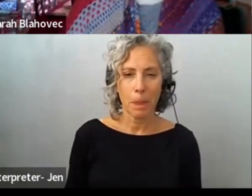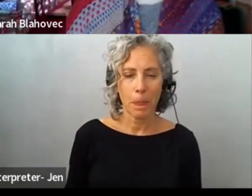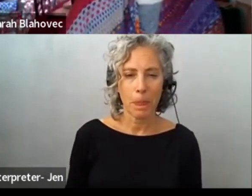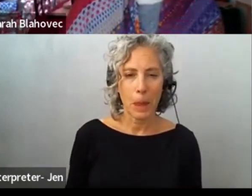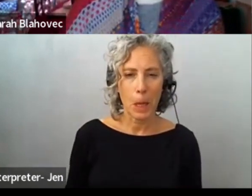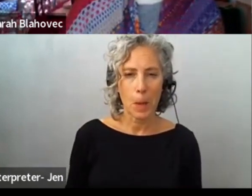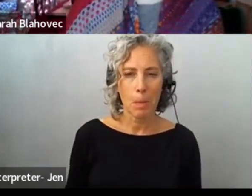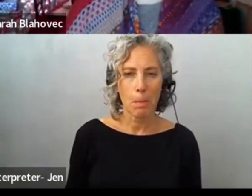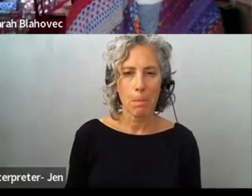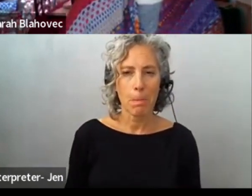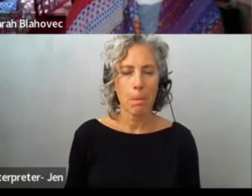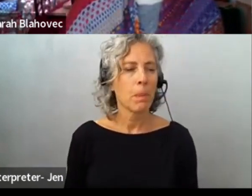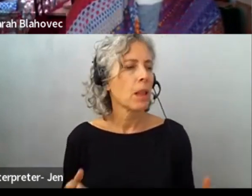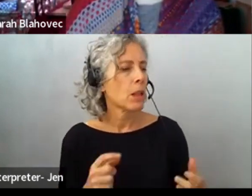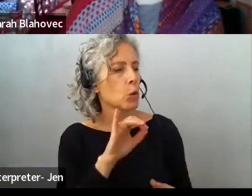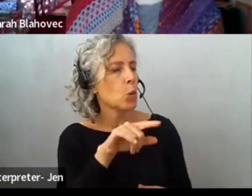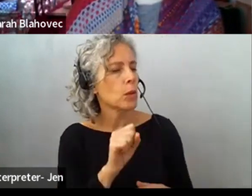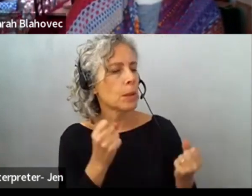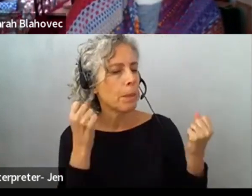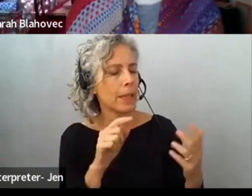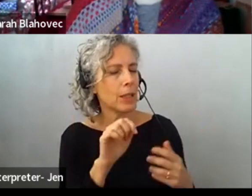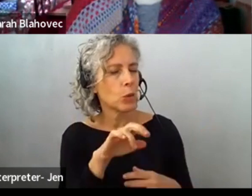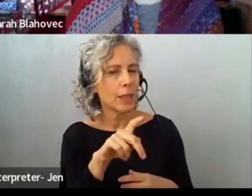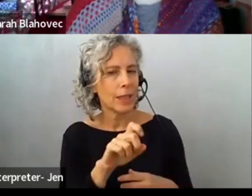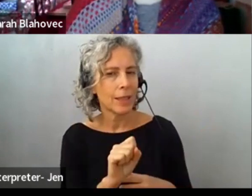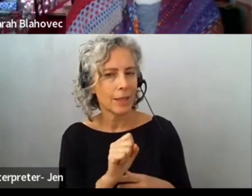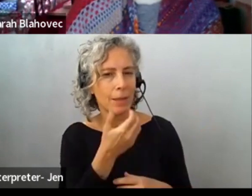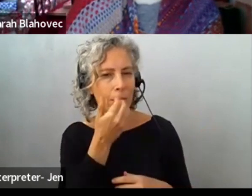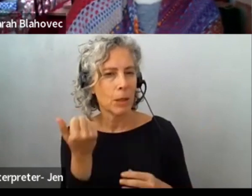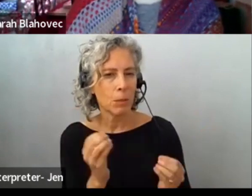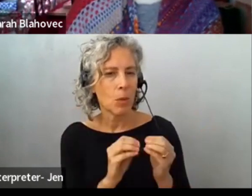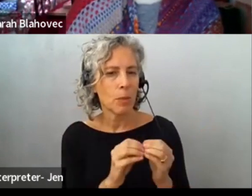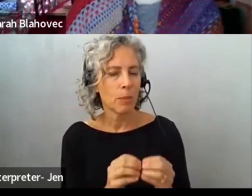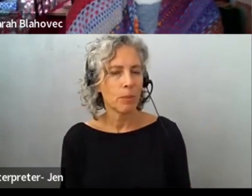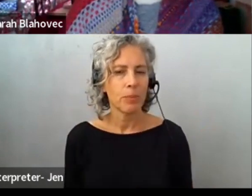Alixe Bonardi: So lots of tools and tricks, right? Yeah. Thank